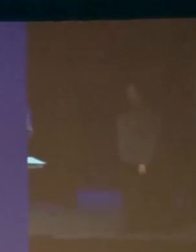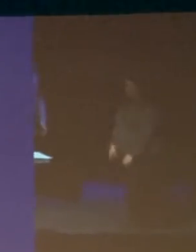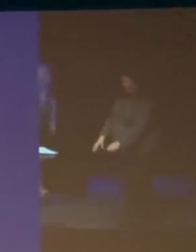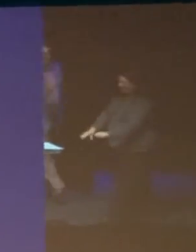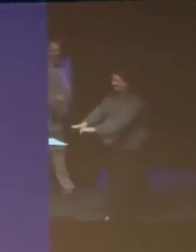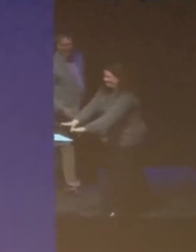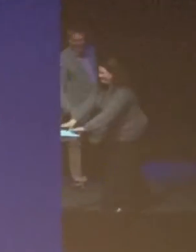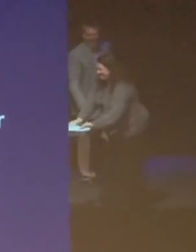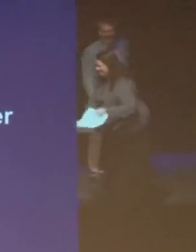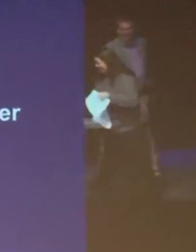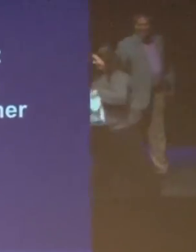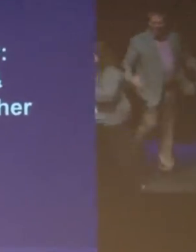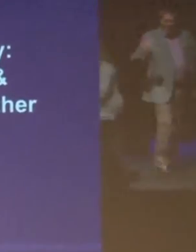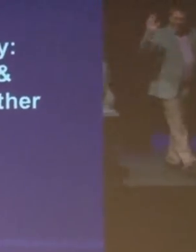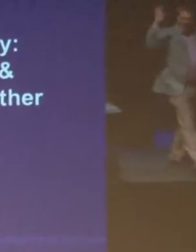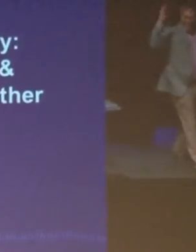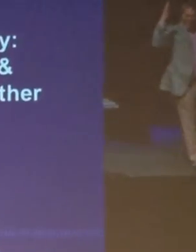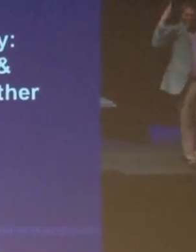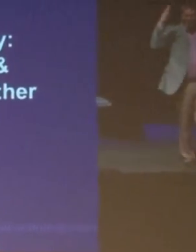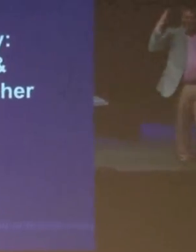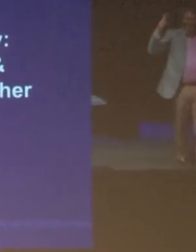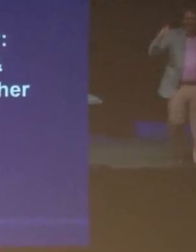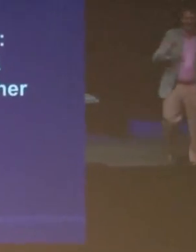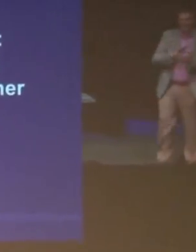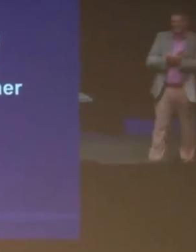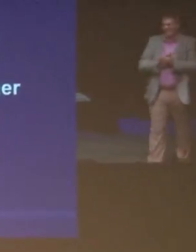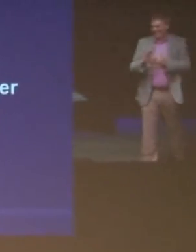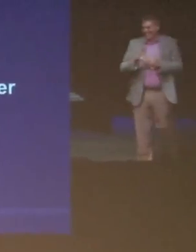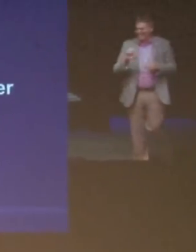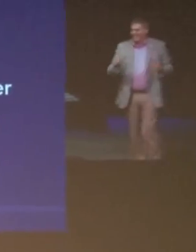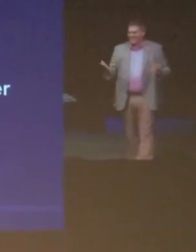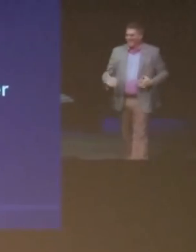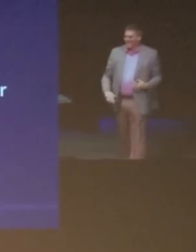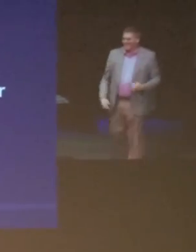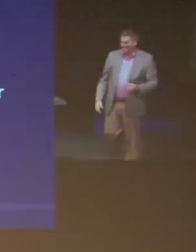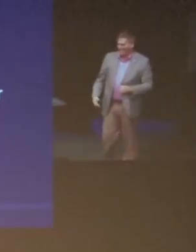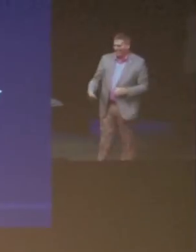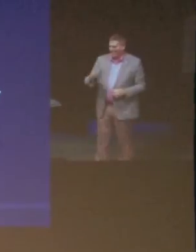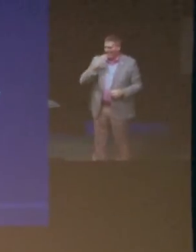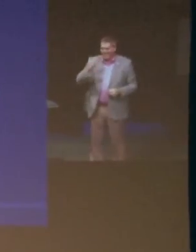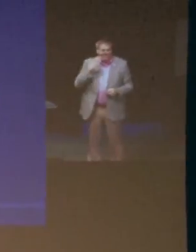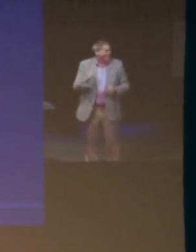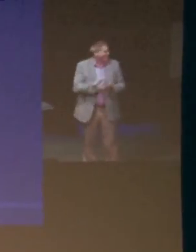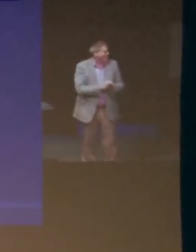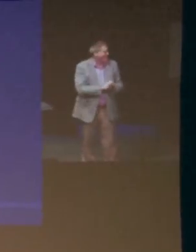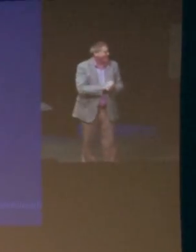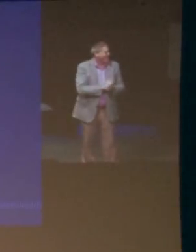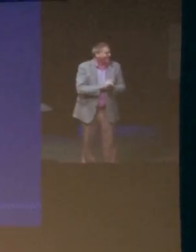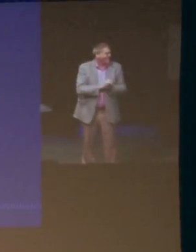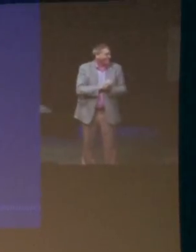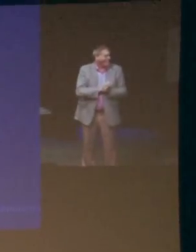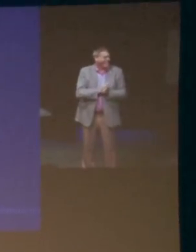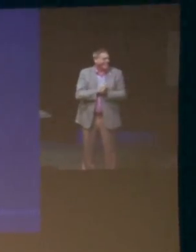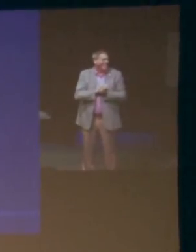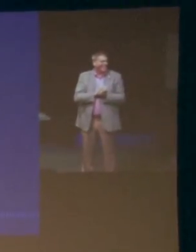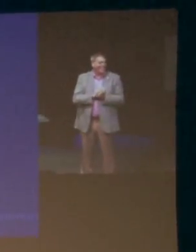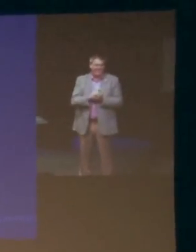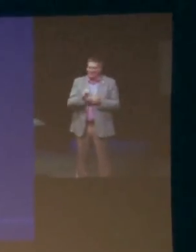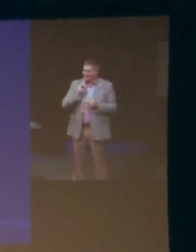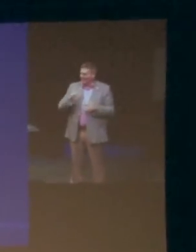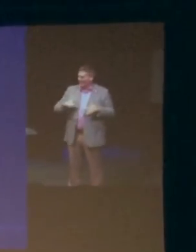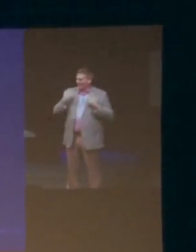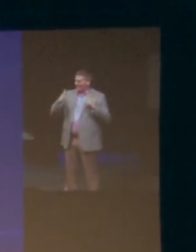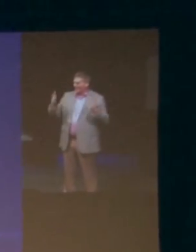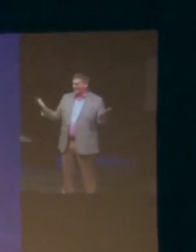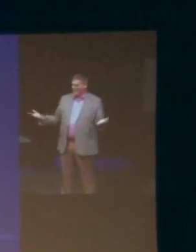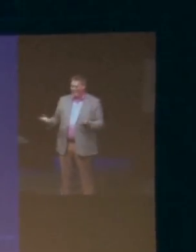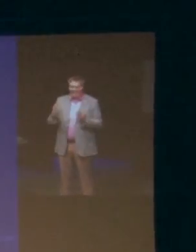Thank you. Oh it's so nice to be here, thank you. I'm really